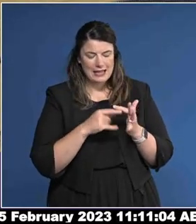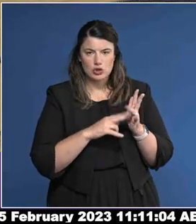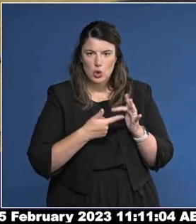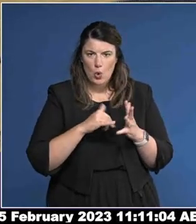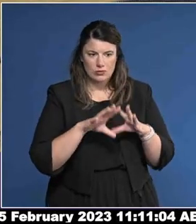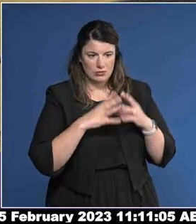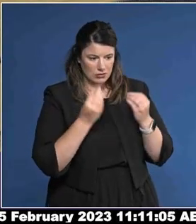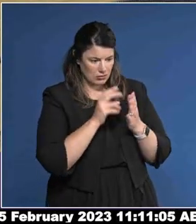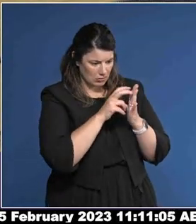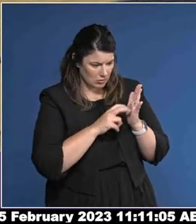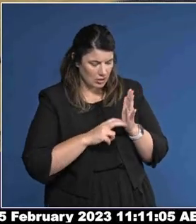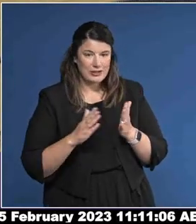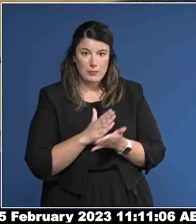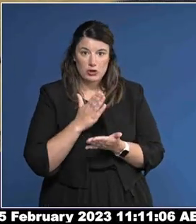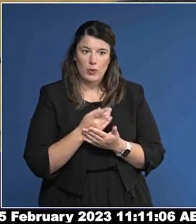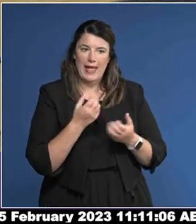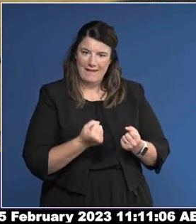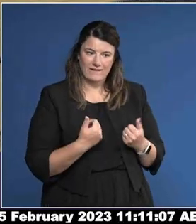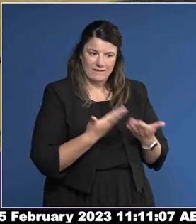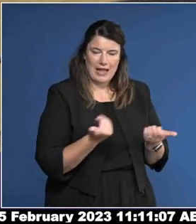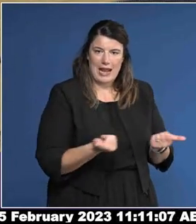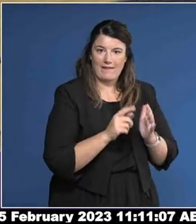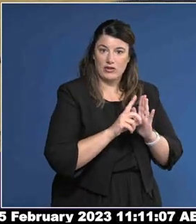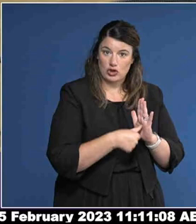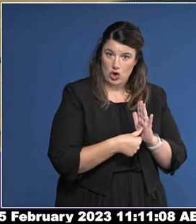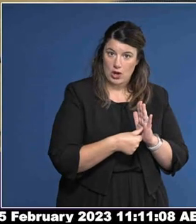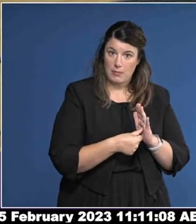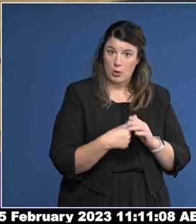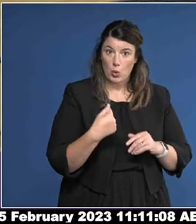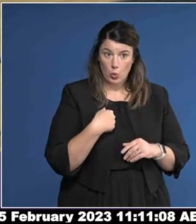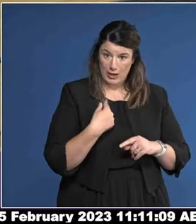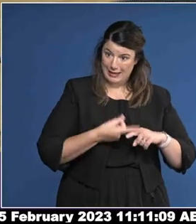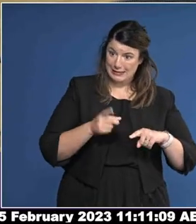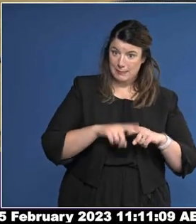it. I do not expect staff to take work home after hours.